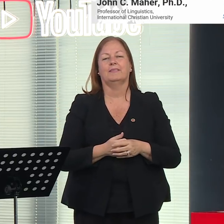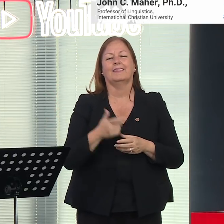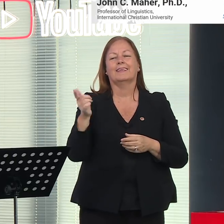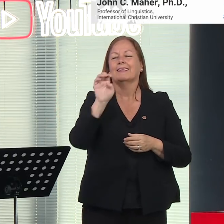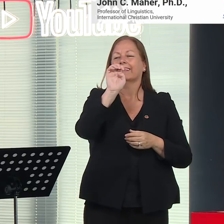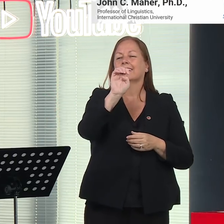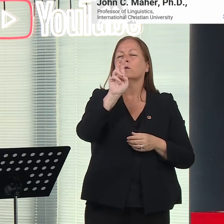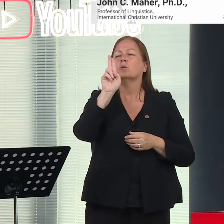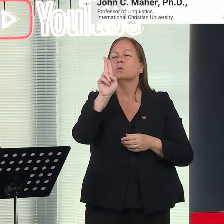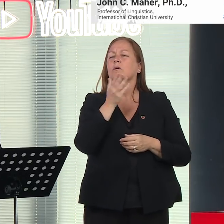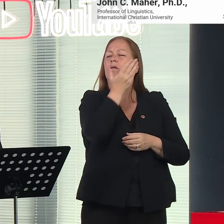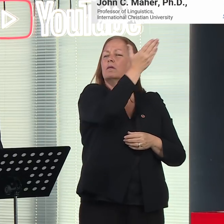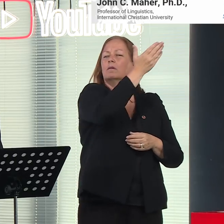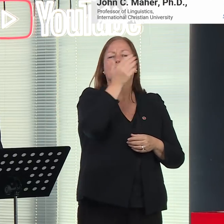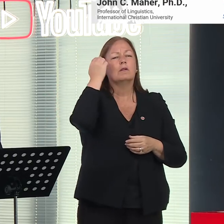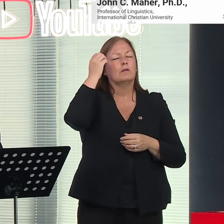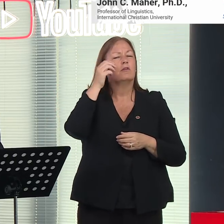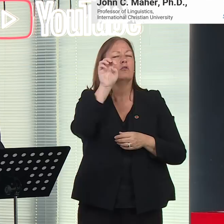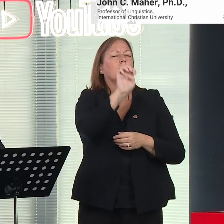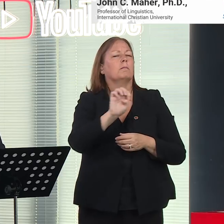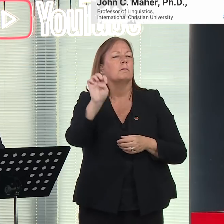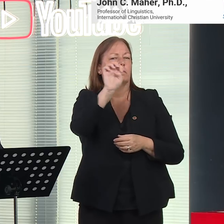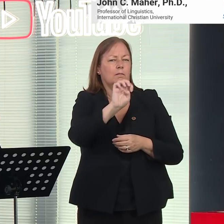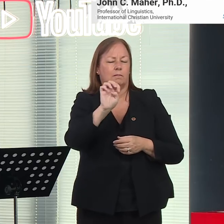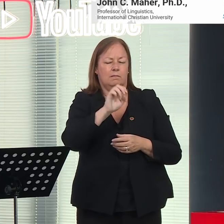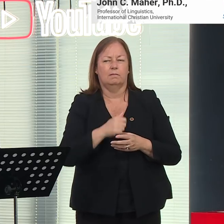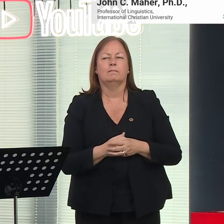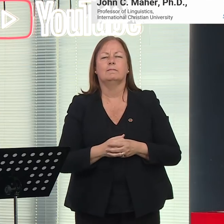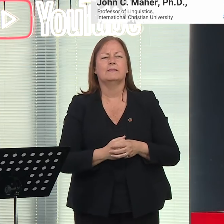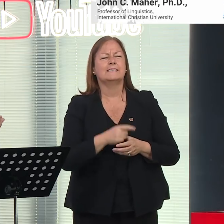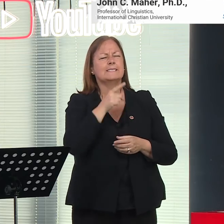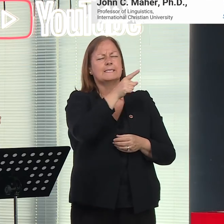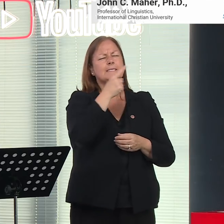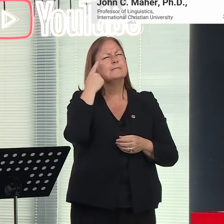happy about the term "minority language." What do you think?